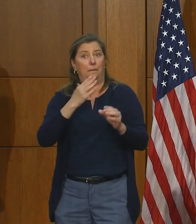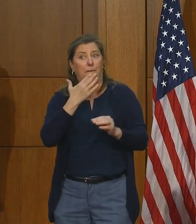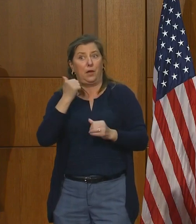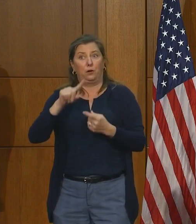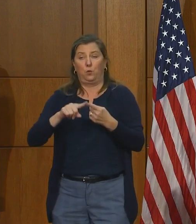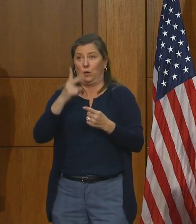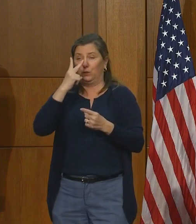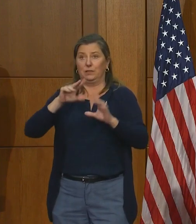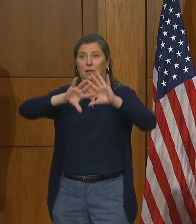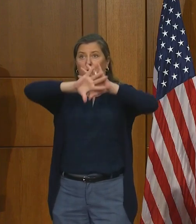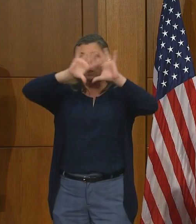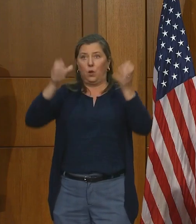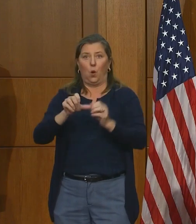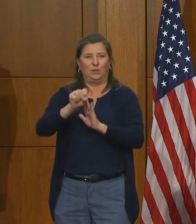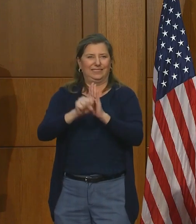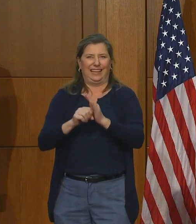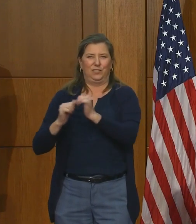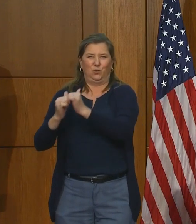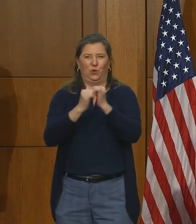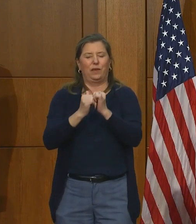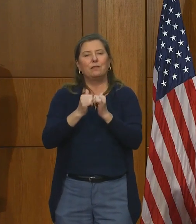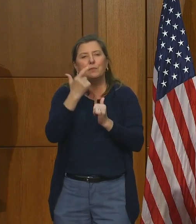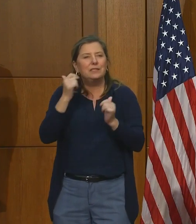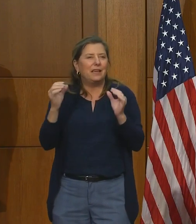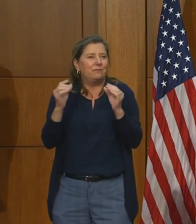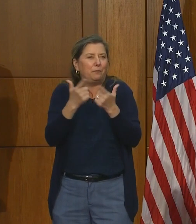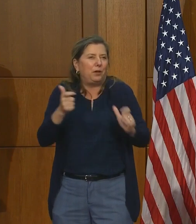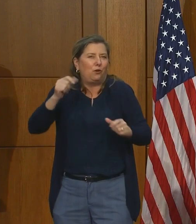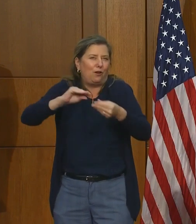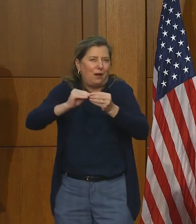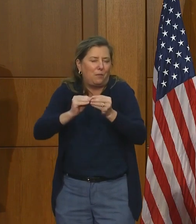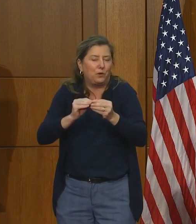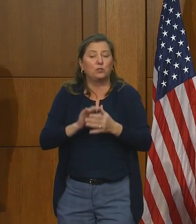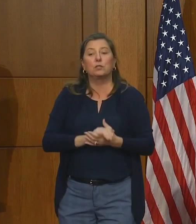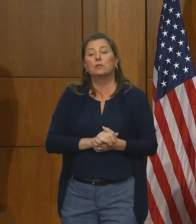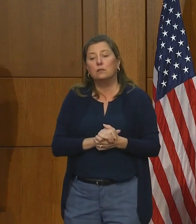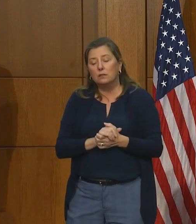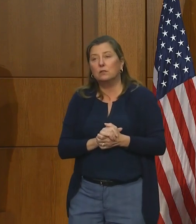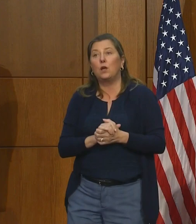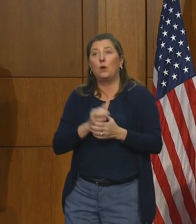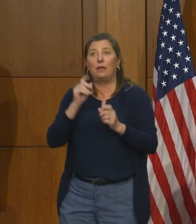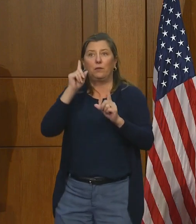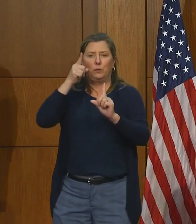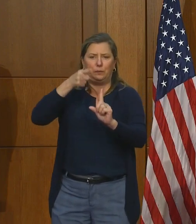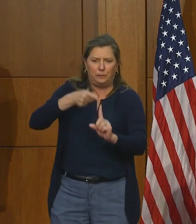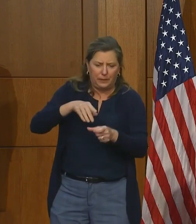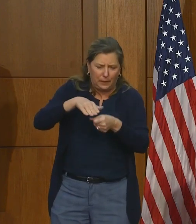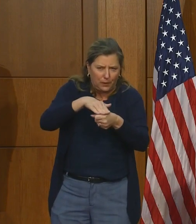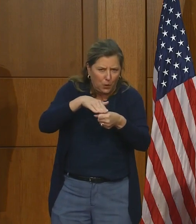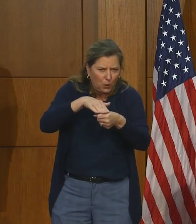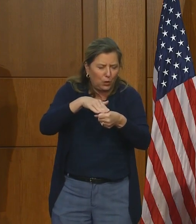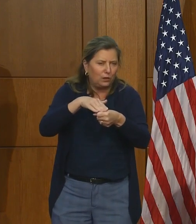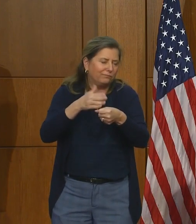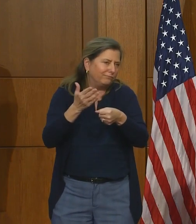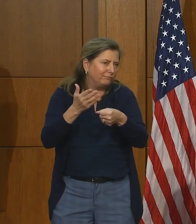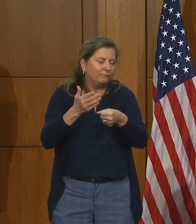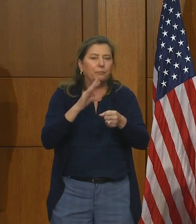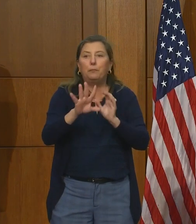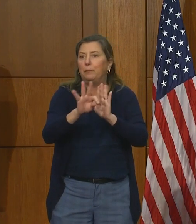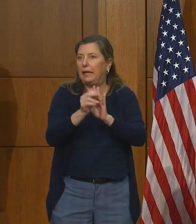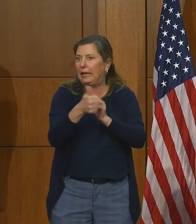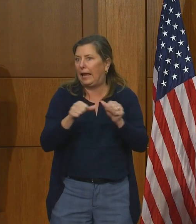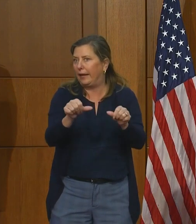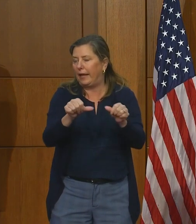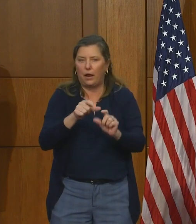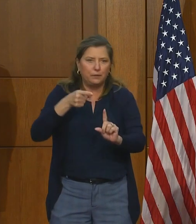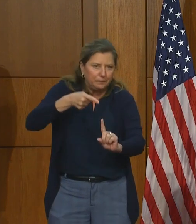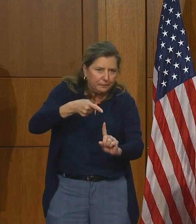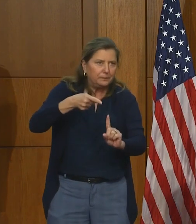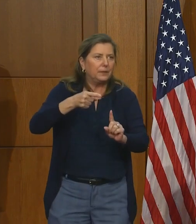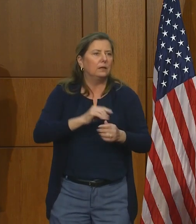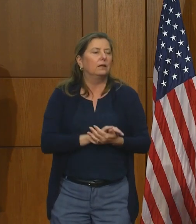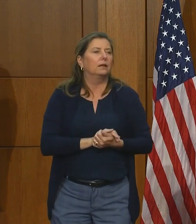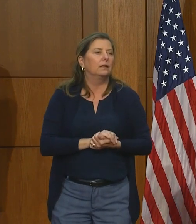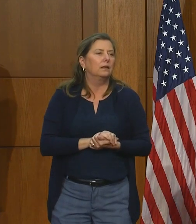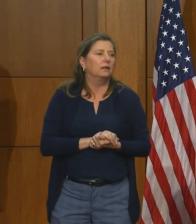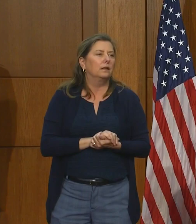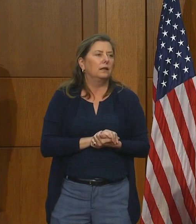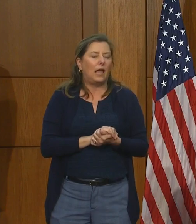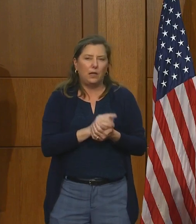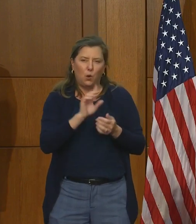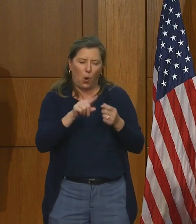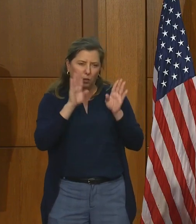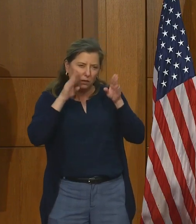AND LOOK AT THE- POSITIVE. IT'S